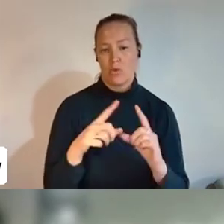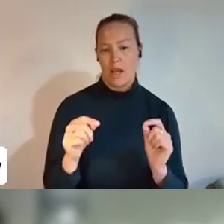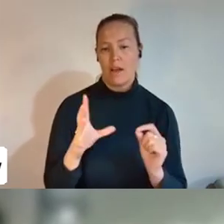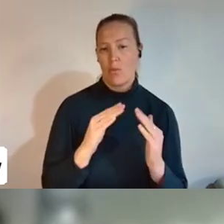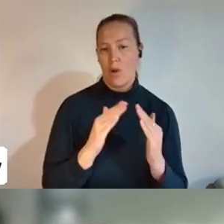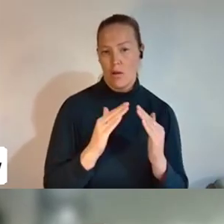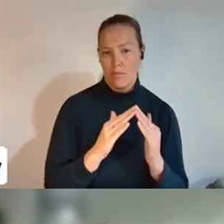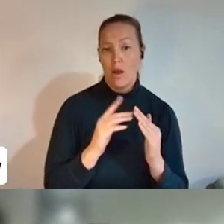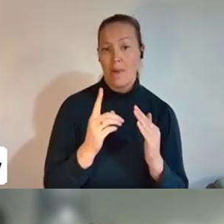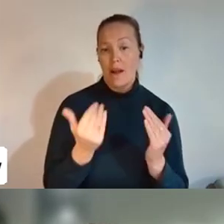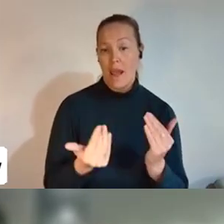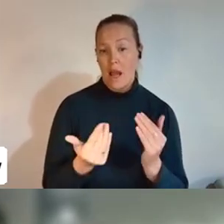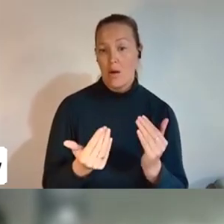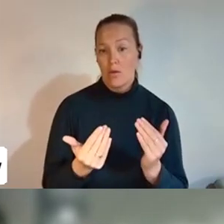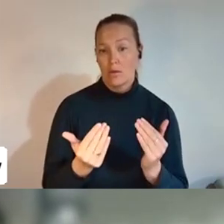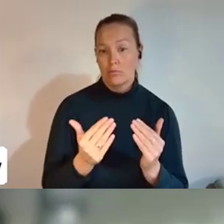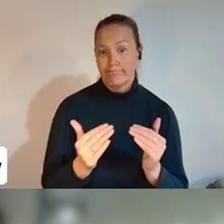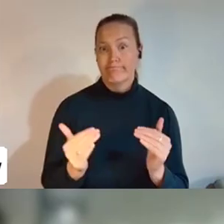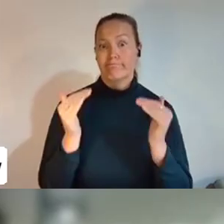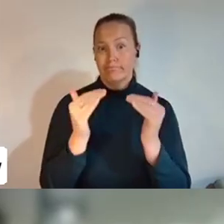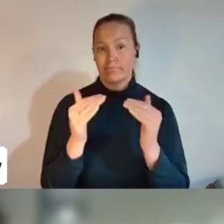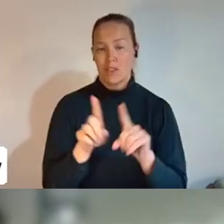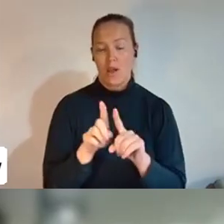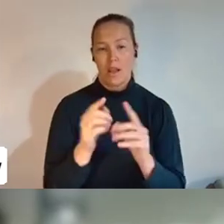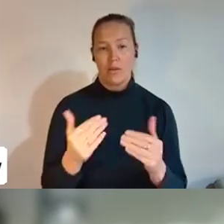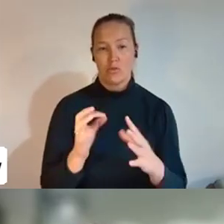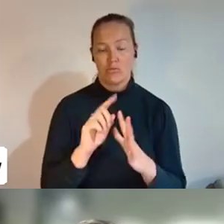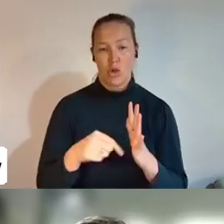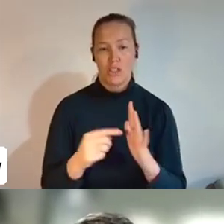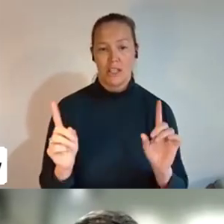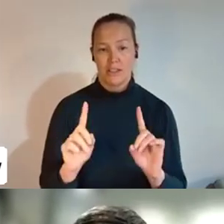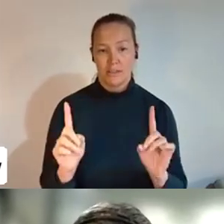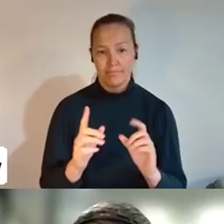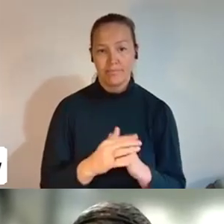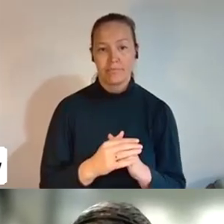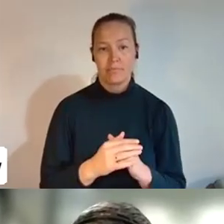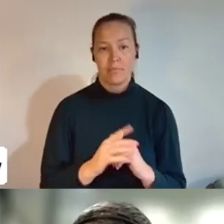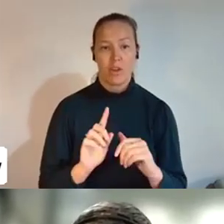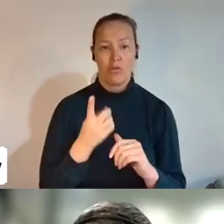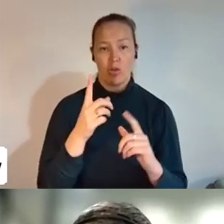further and we're working on the current project, which is the first photo ID digital credential in